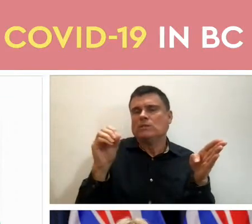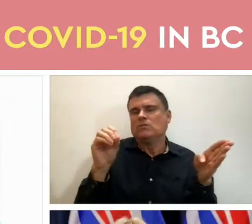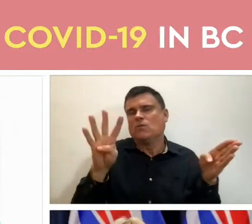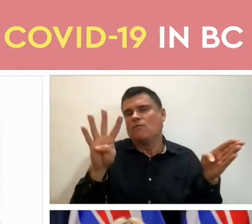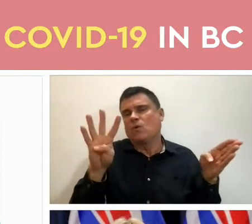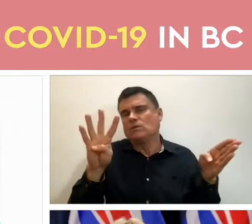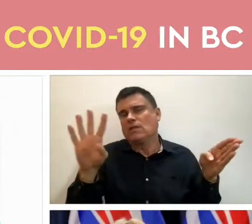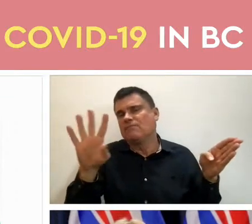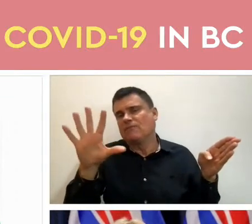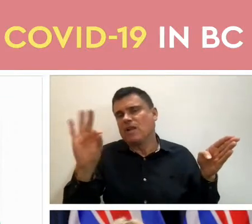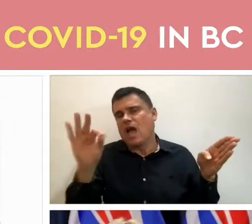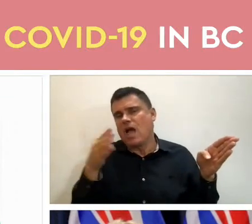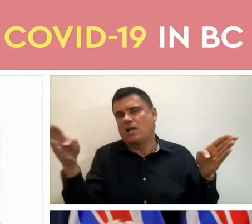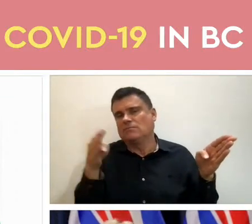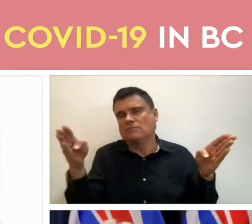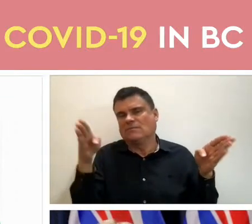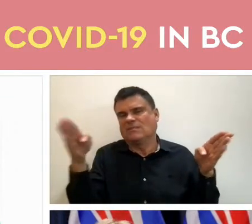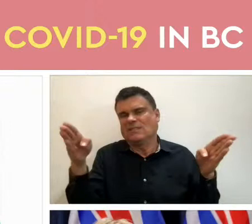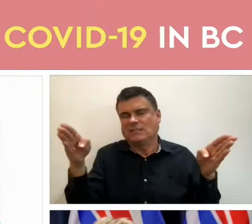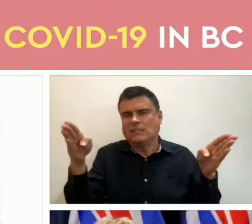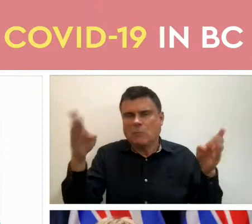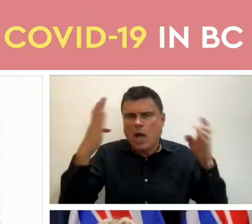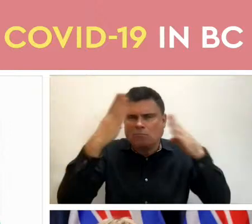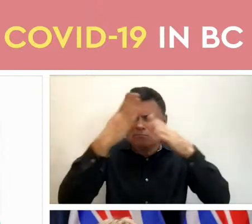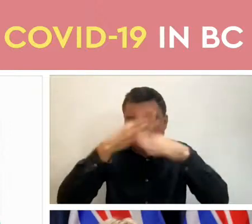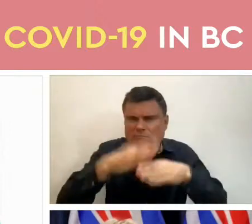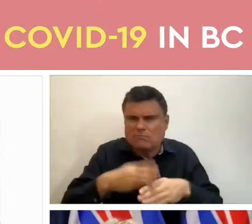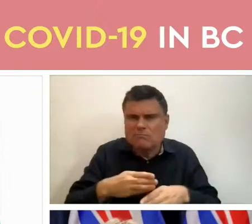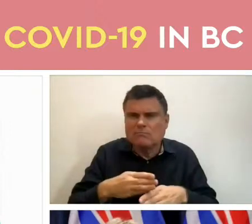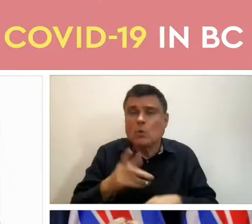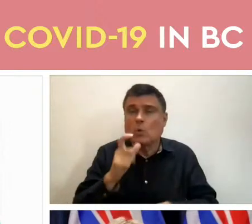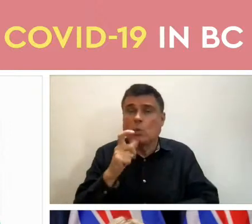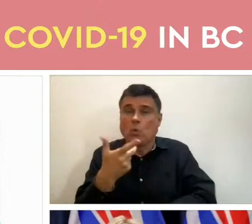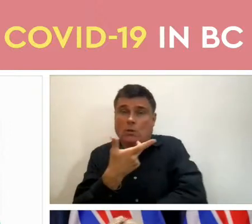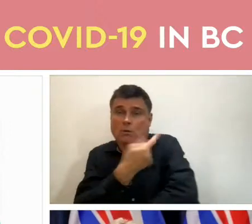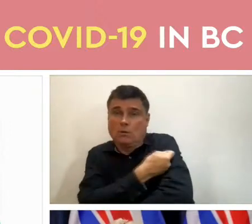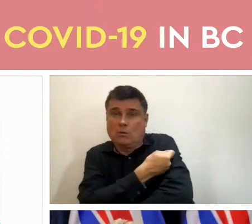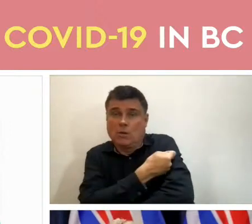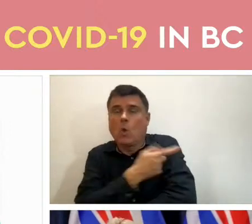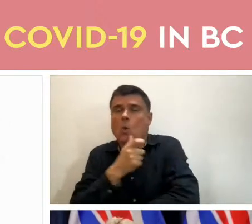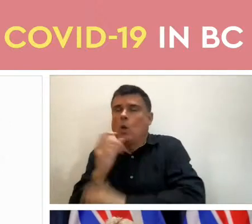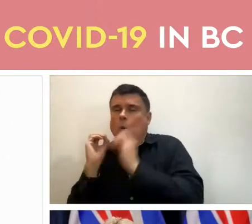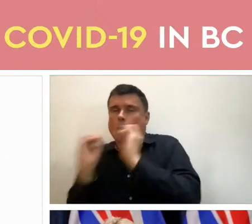vaccination and those who don't yet, the difference is also very